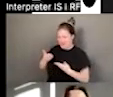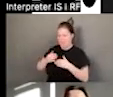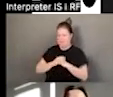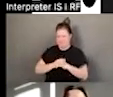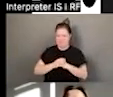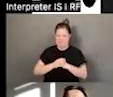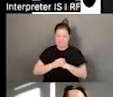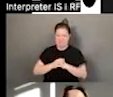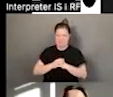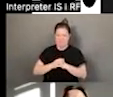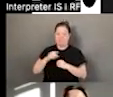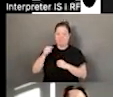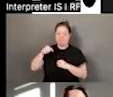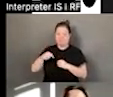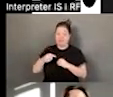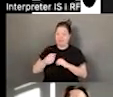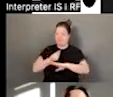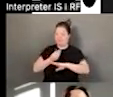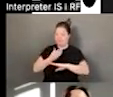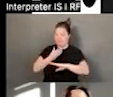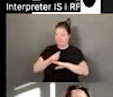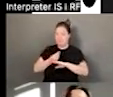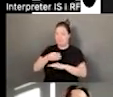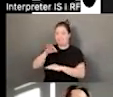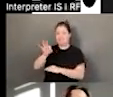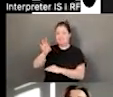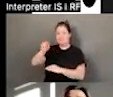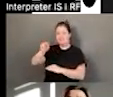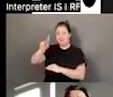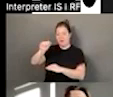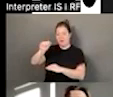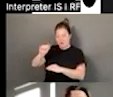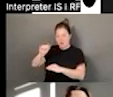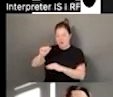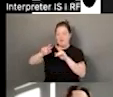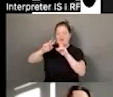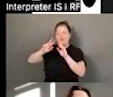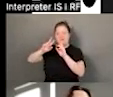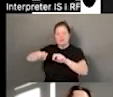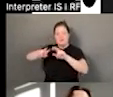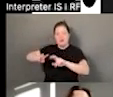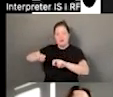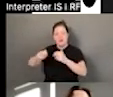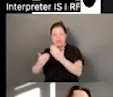posted on the Funka Research and Innovation YouTube channel afterwards.